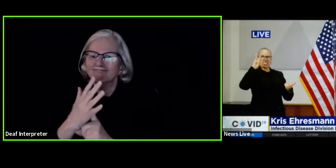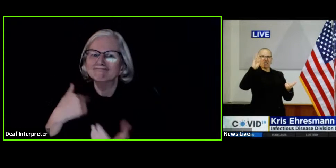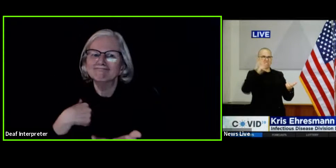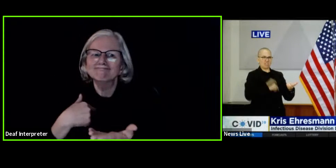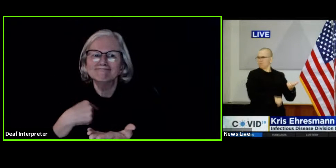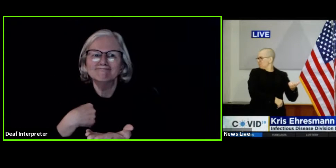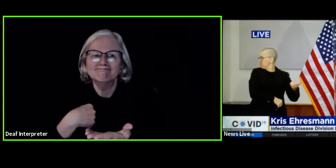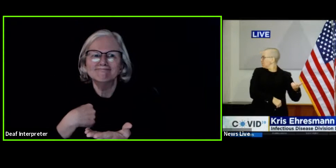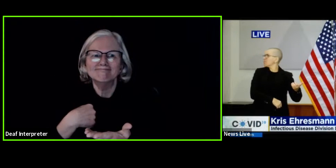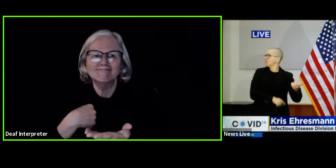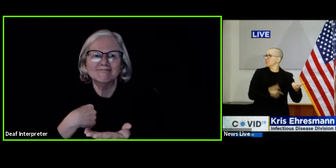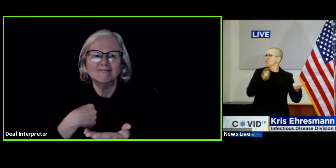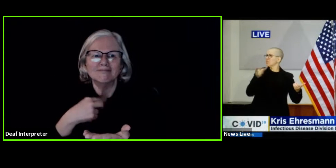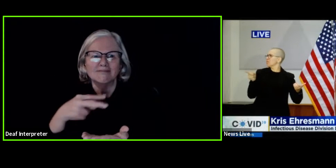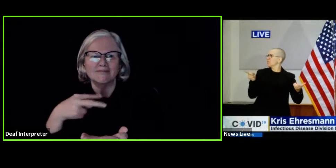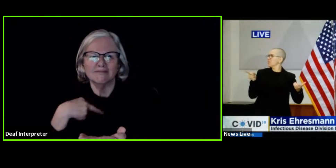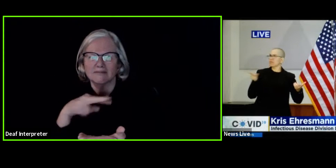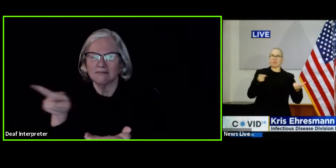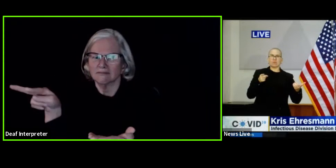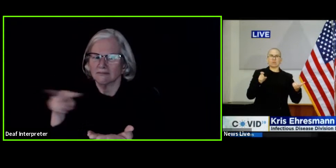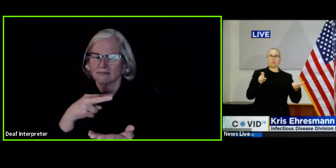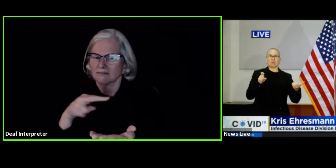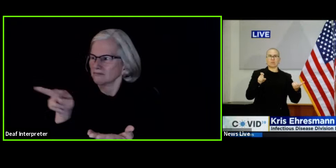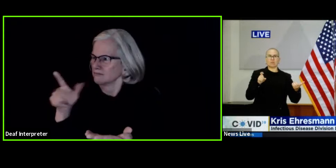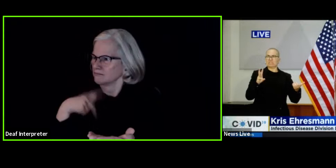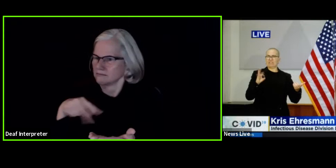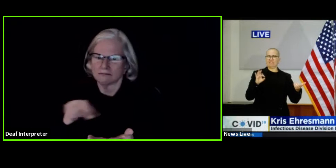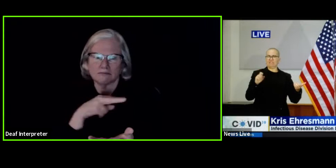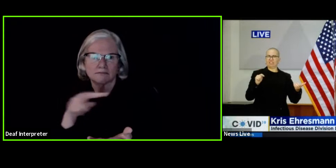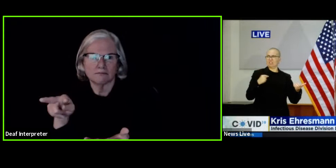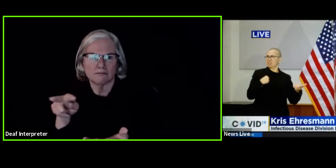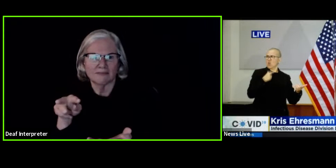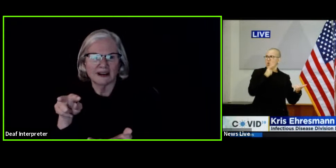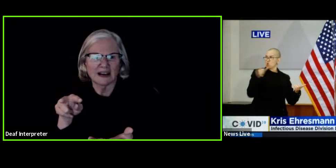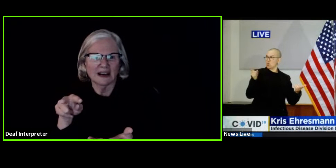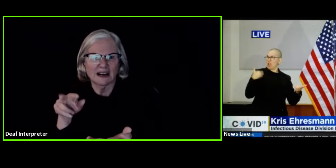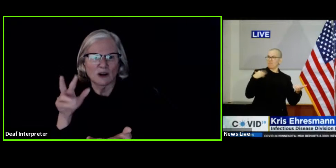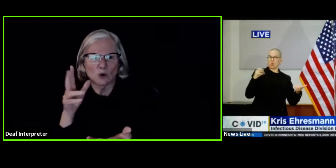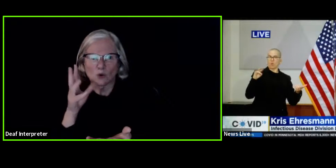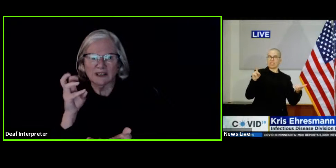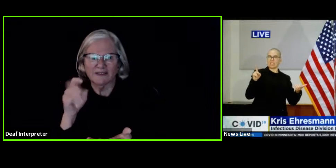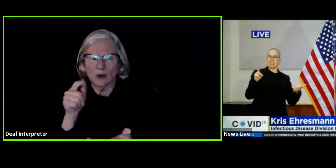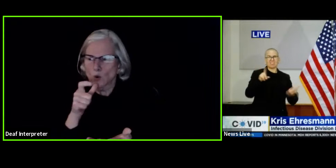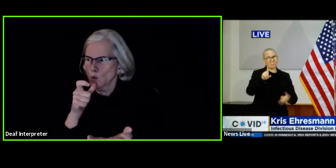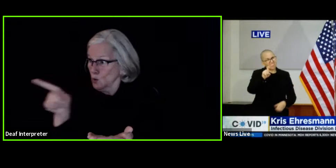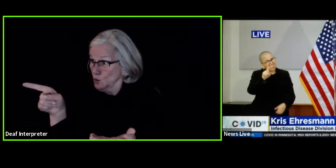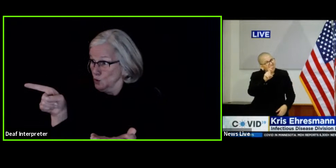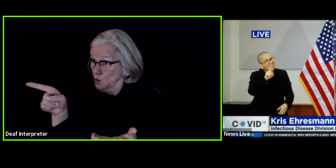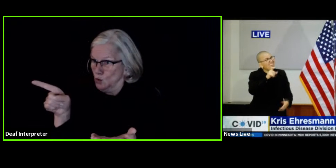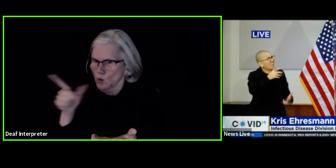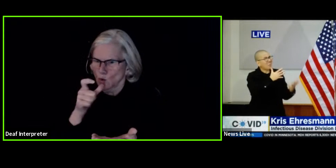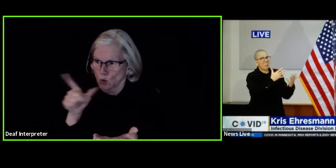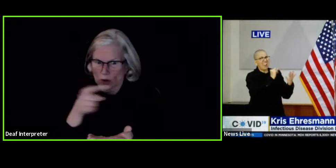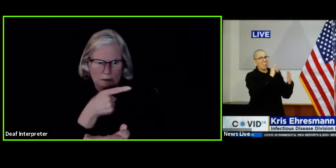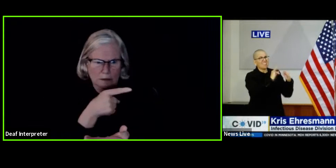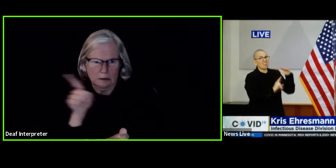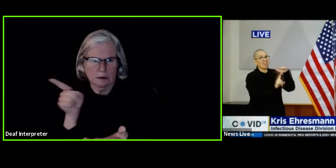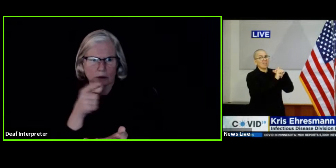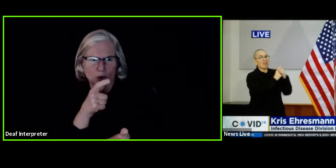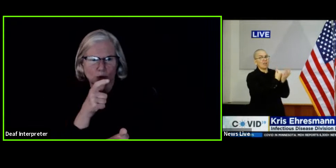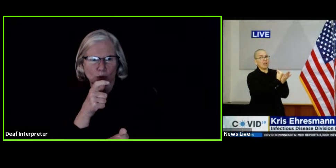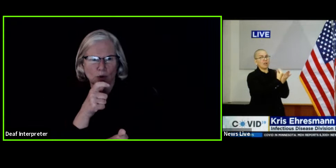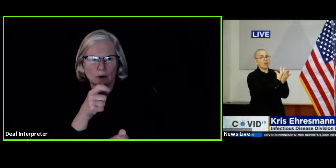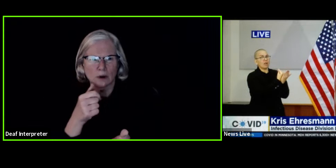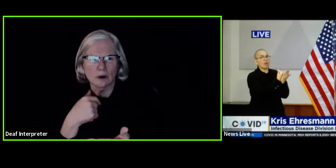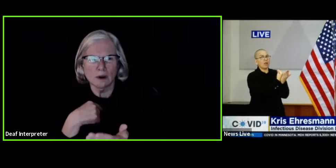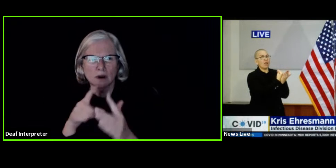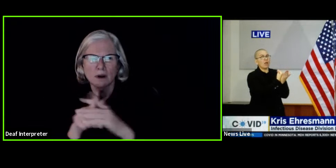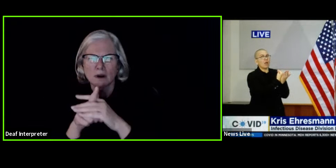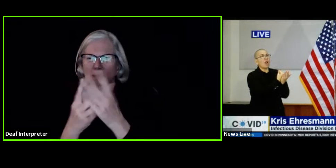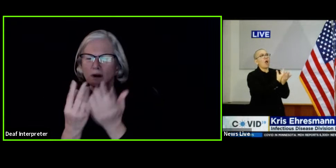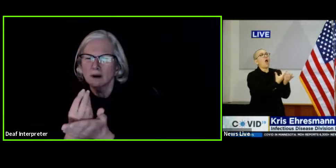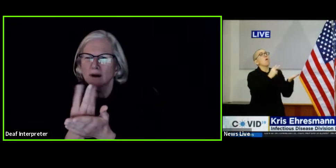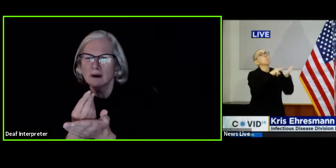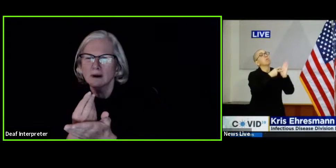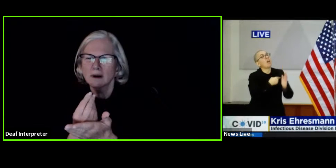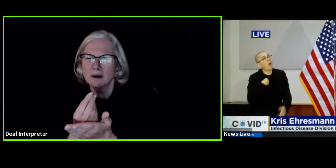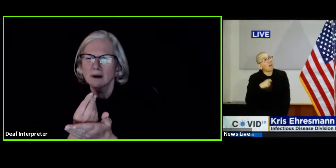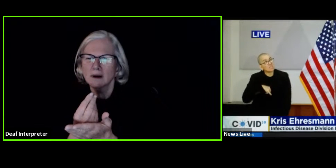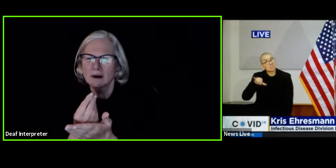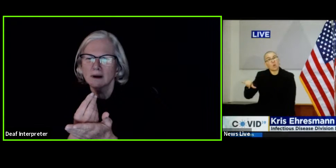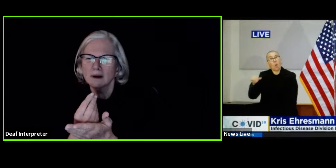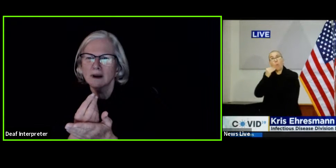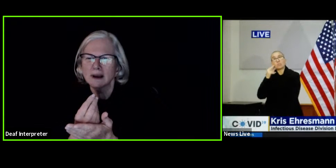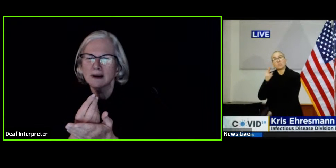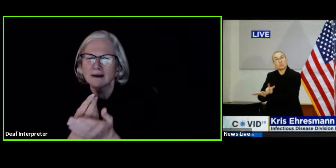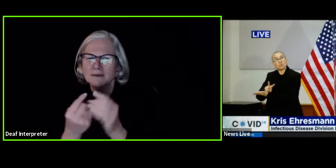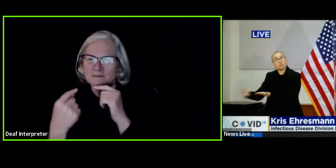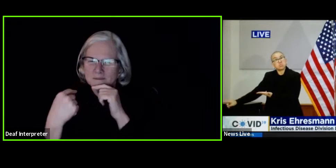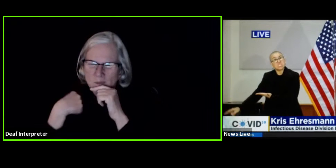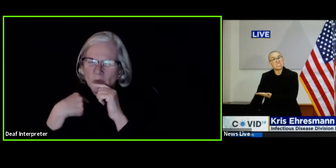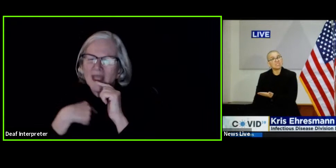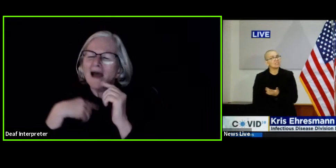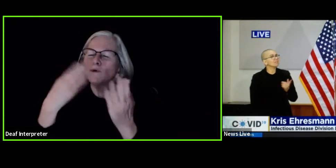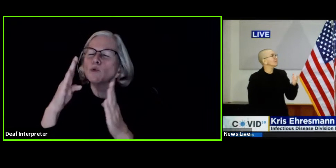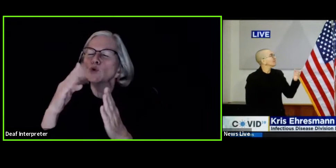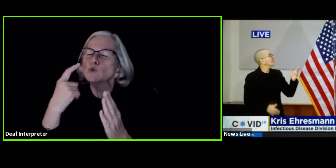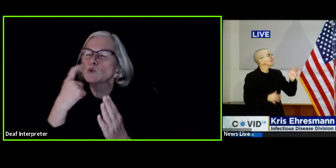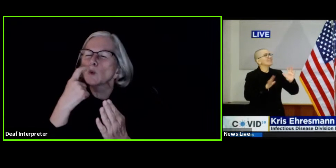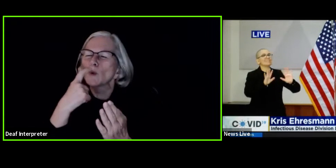≫ RIGHT, THIS USES BLUETOOTH TECHNOLOGY. AND SO IT DOES HAVE THE ABILITY TO MAKE THAT